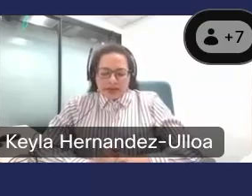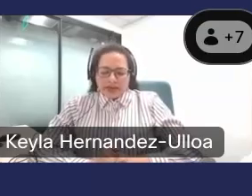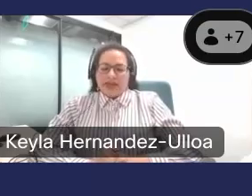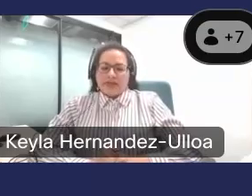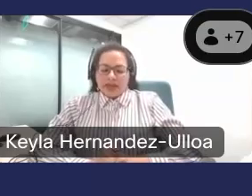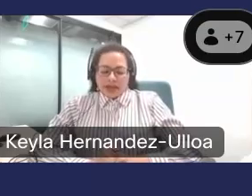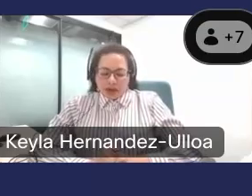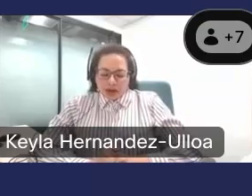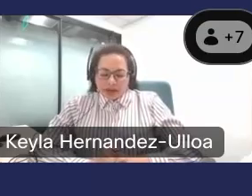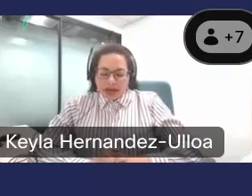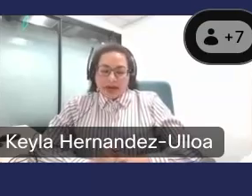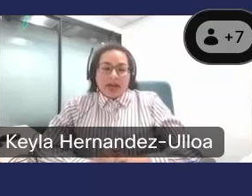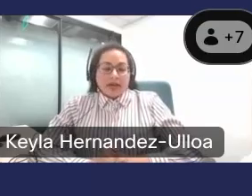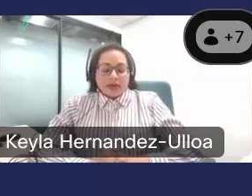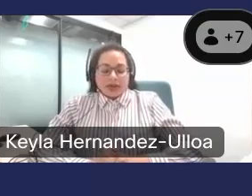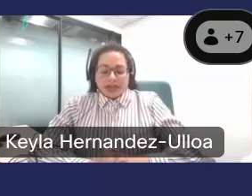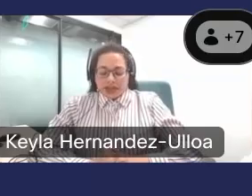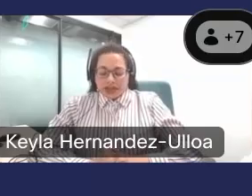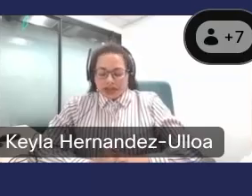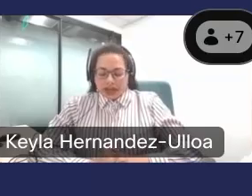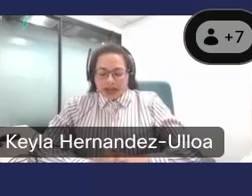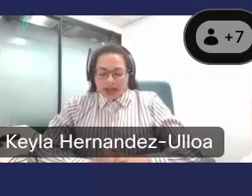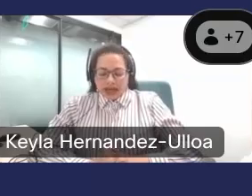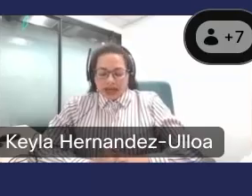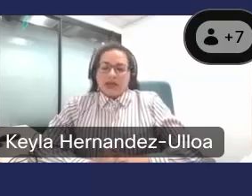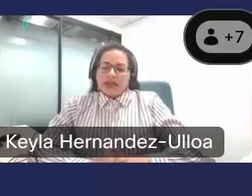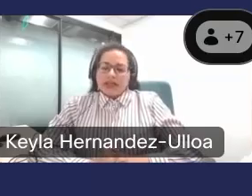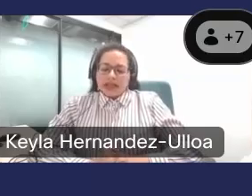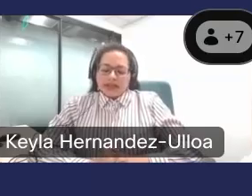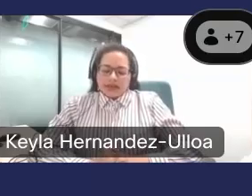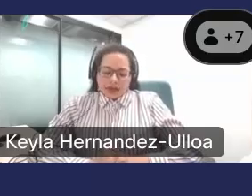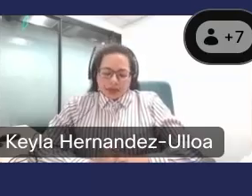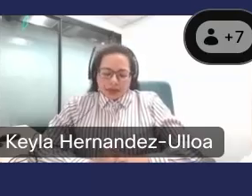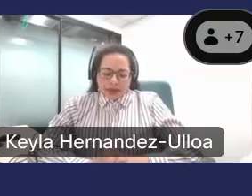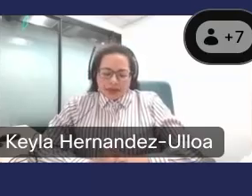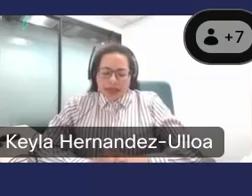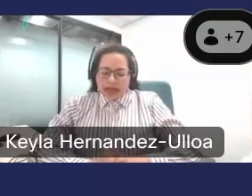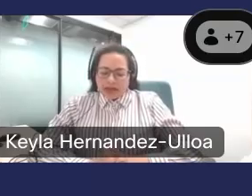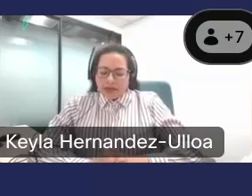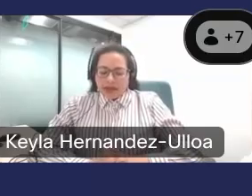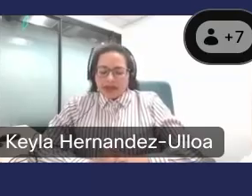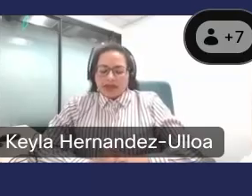perceives, talks about, and approaches aging. It encourages individuals and communities